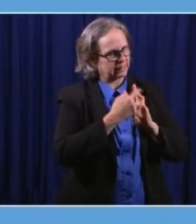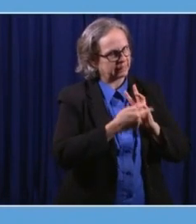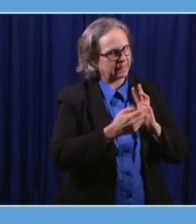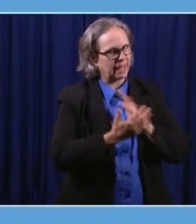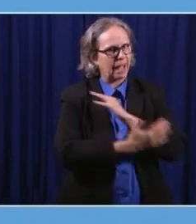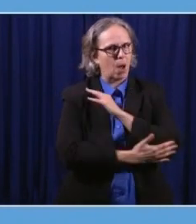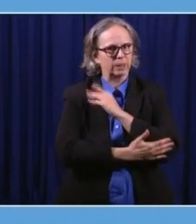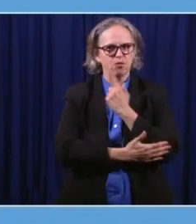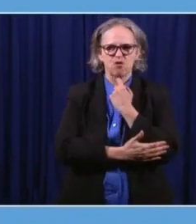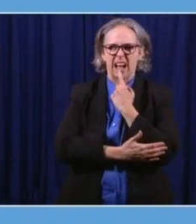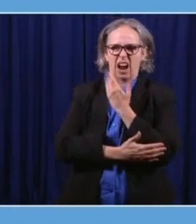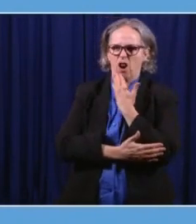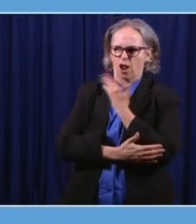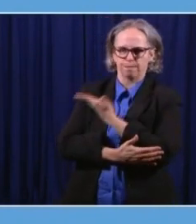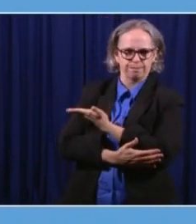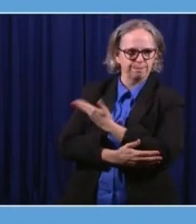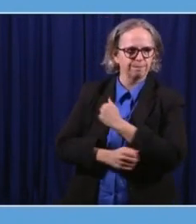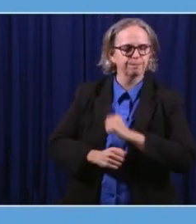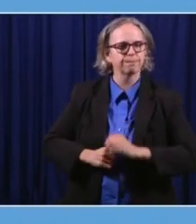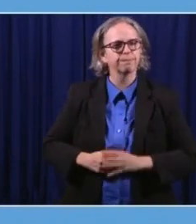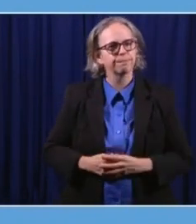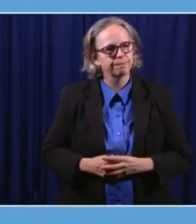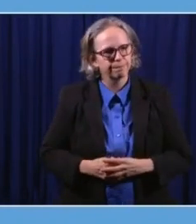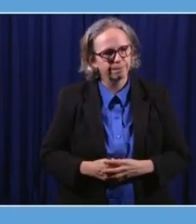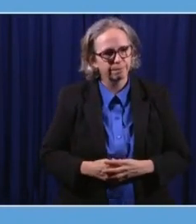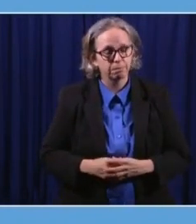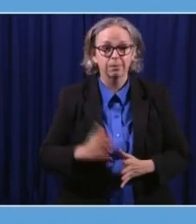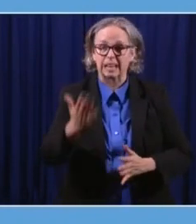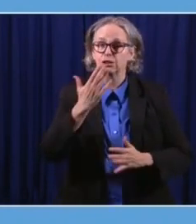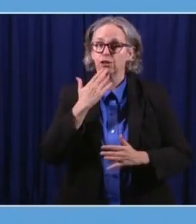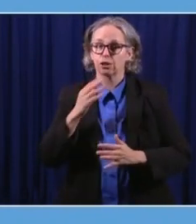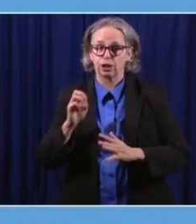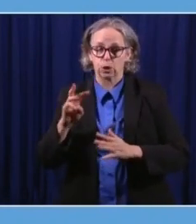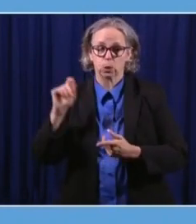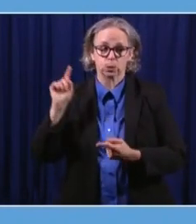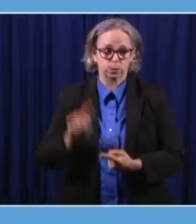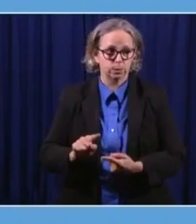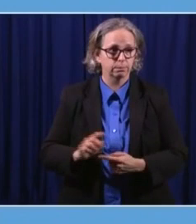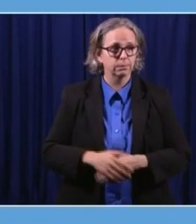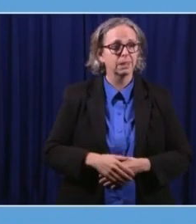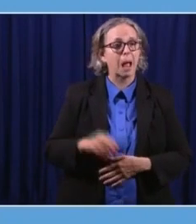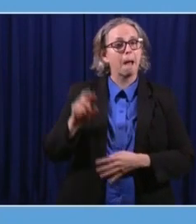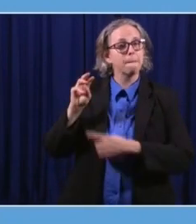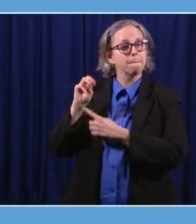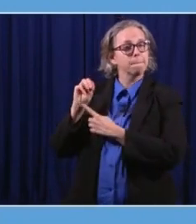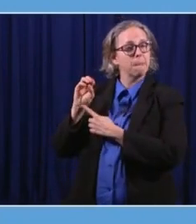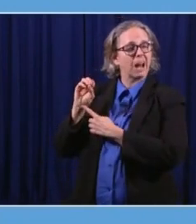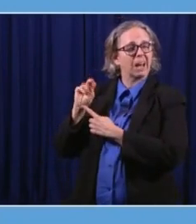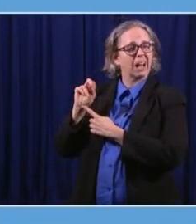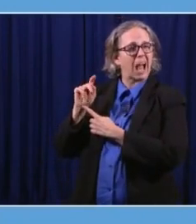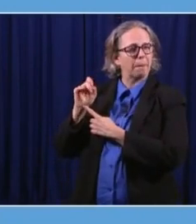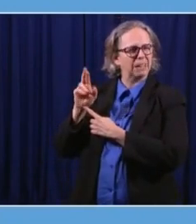WE HAVE 76 COUNTIES AT THE SAME LEVEL AS THEY WERE LAST WEEK. WHICH IS THE SMALLEST MOVEMENT BETWEEN LEVELS THAT WE HAVE